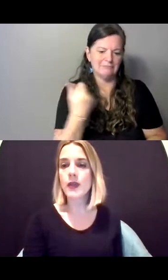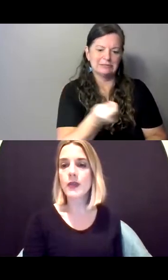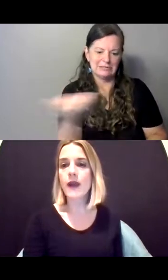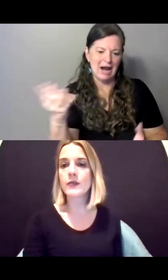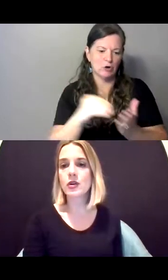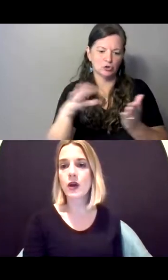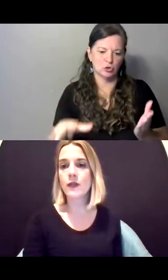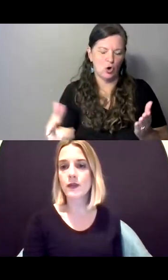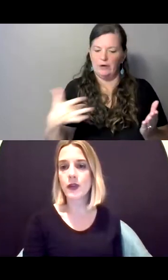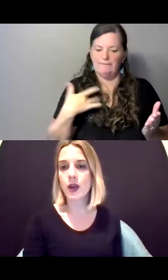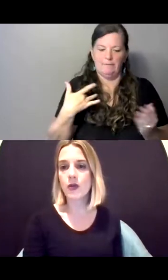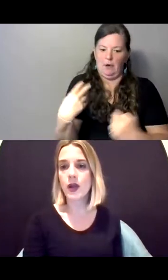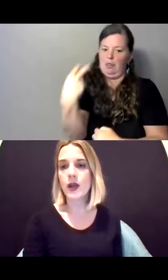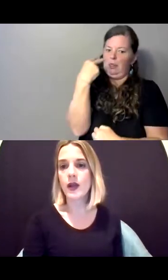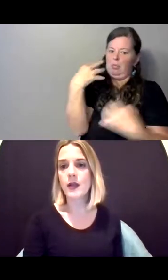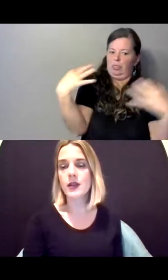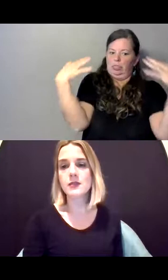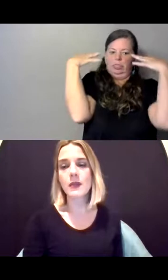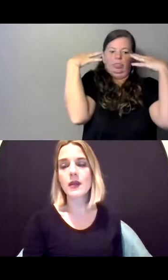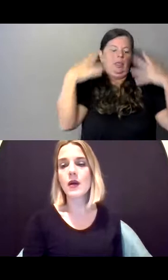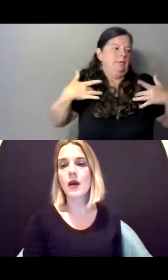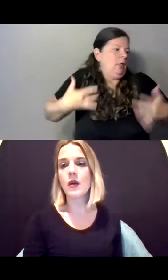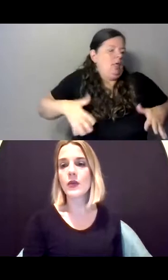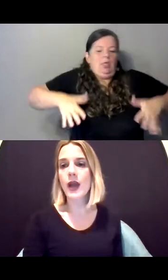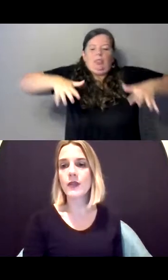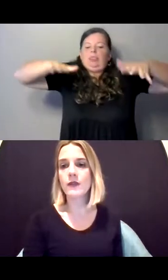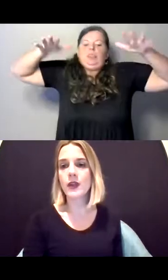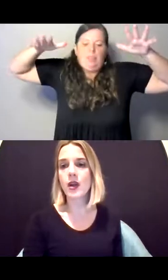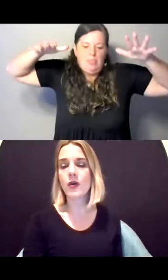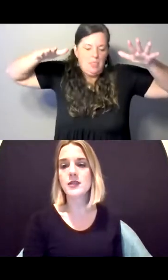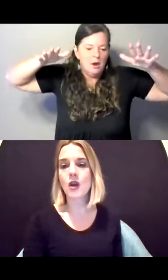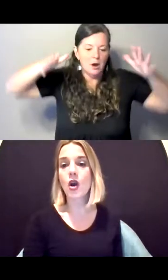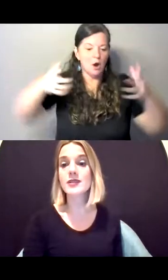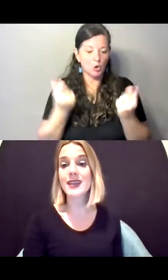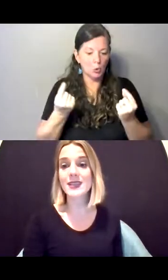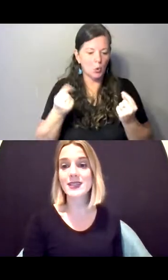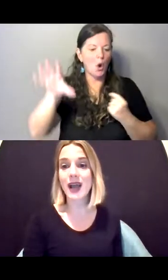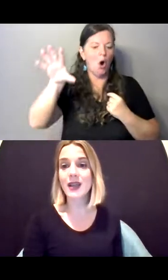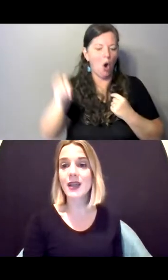maybe have them turn off their video and because maybe would having the video it's causing anxiety,